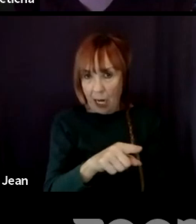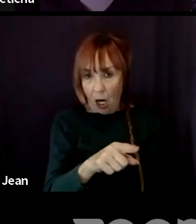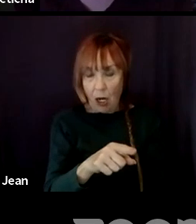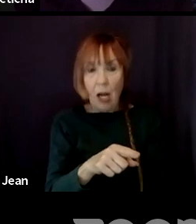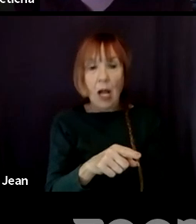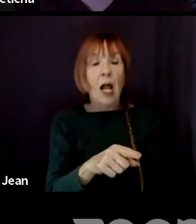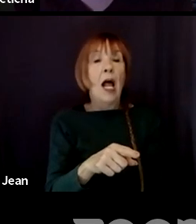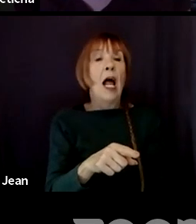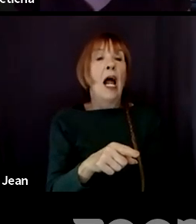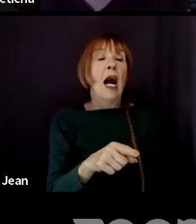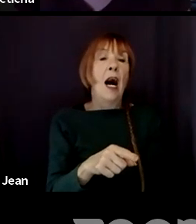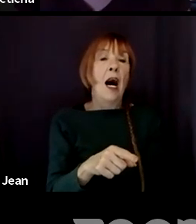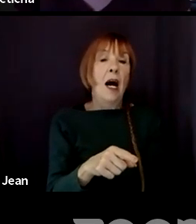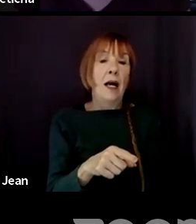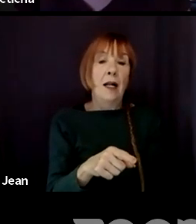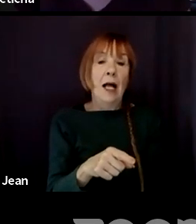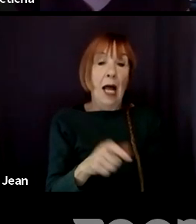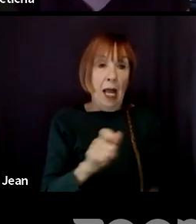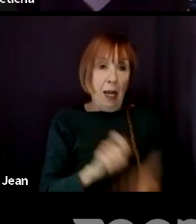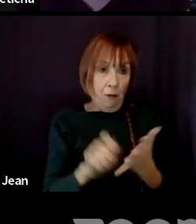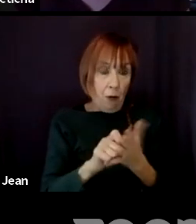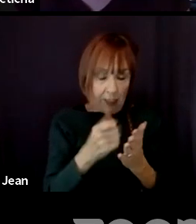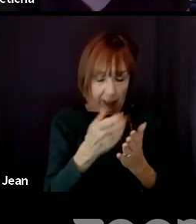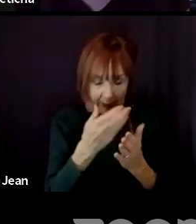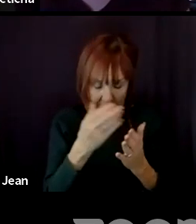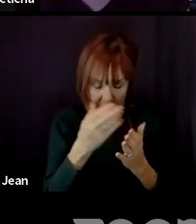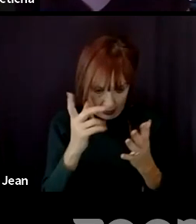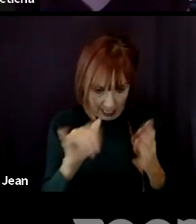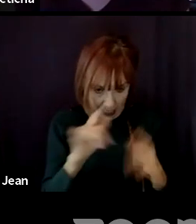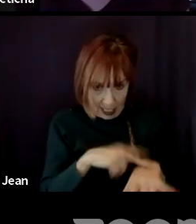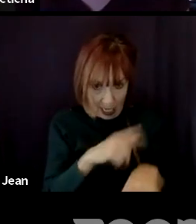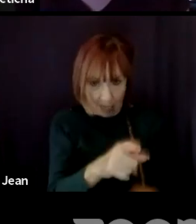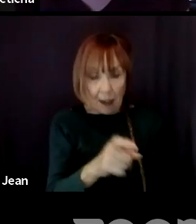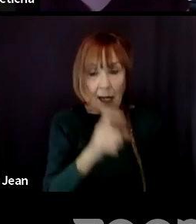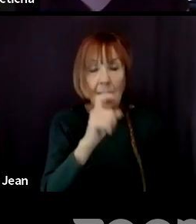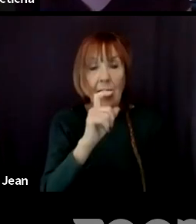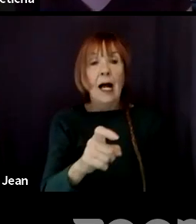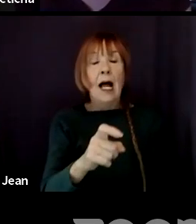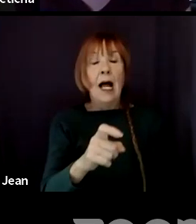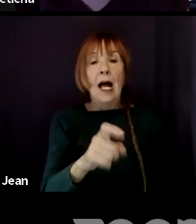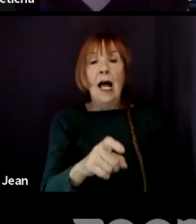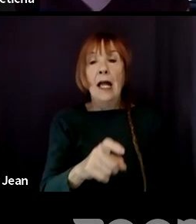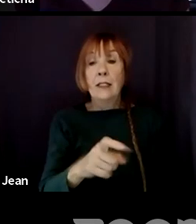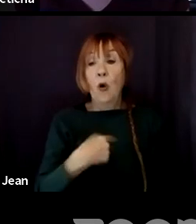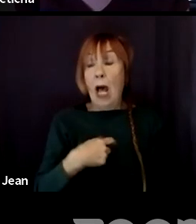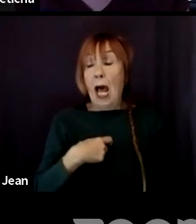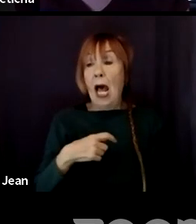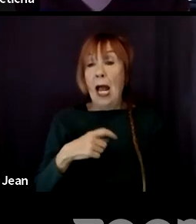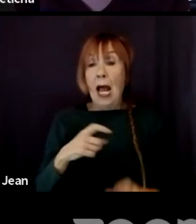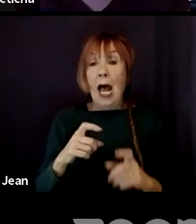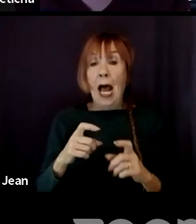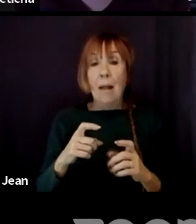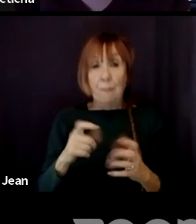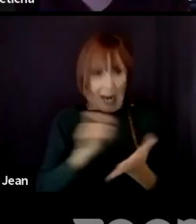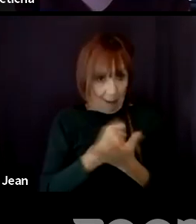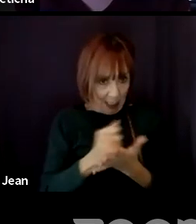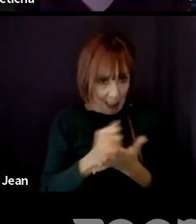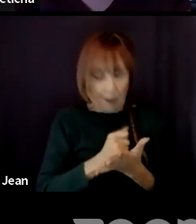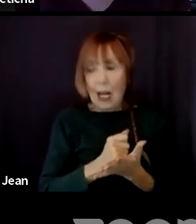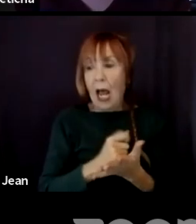I want to get to any door, right? Give it to this huge company, I'm not gonna say what company it is